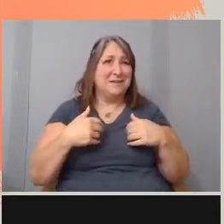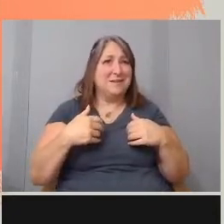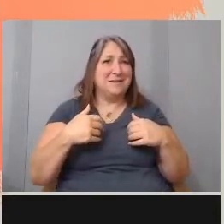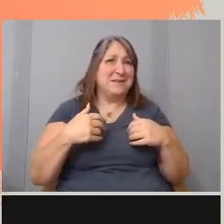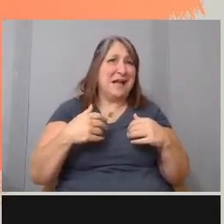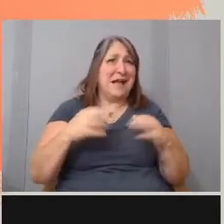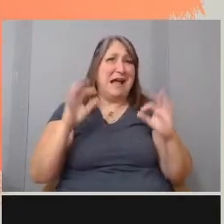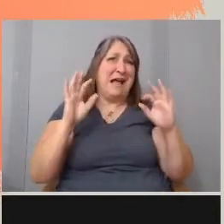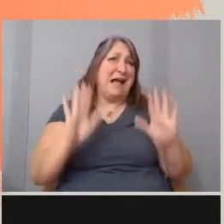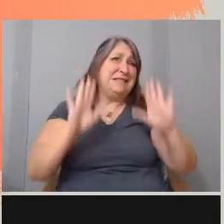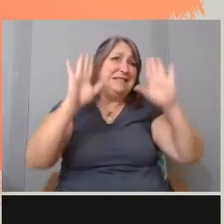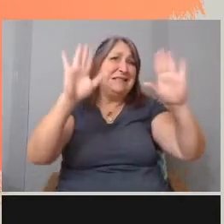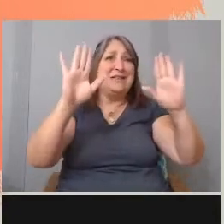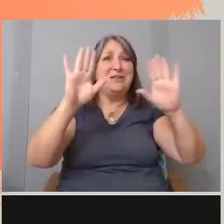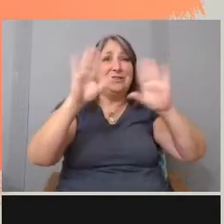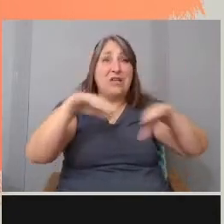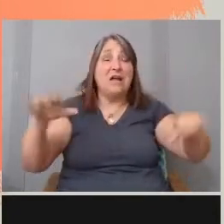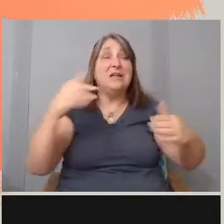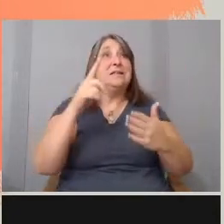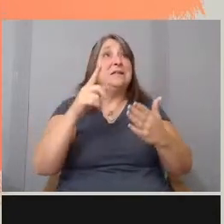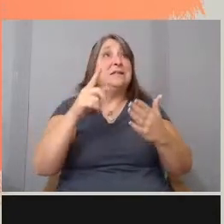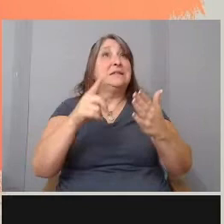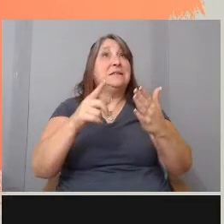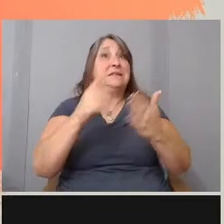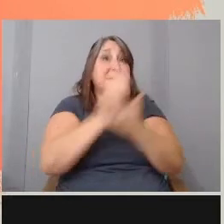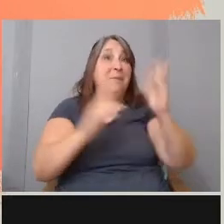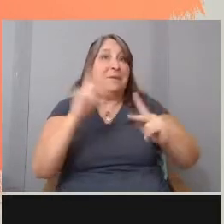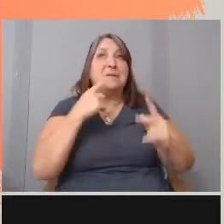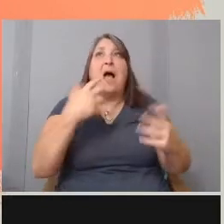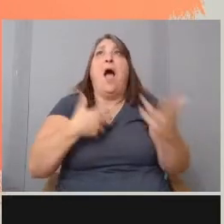"I really want a girl." But if they have a boy it's not the end of the world.